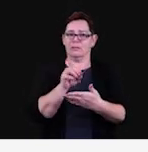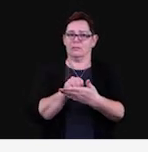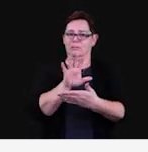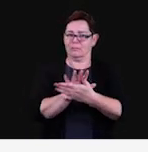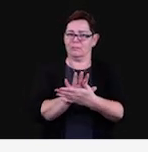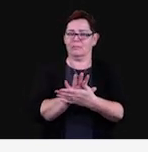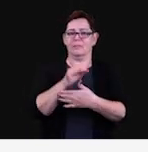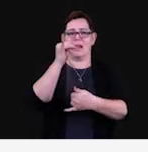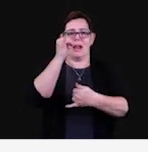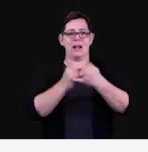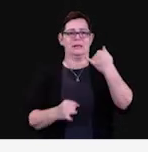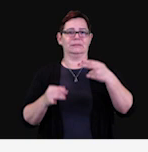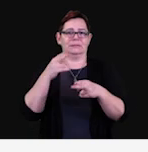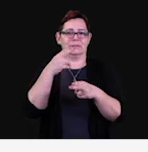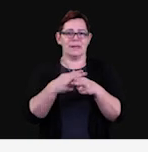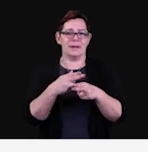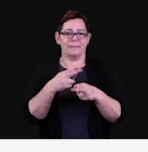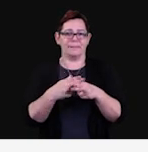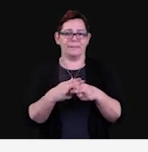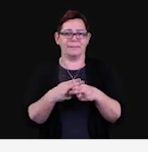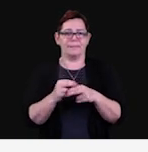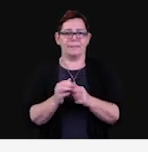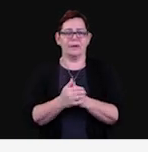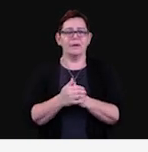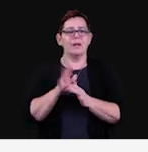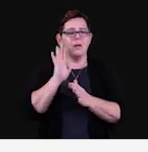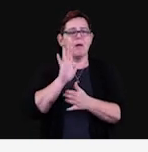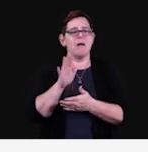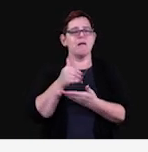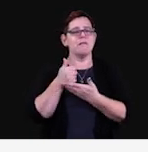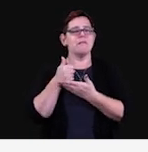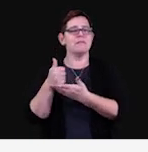This will ensure it is recognized correctly in the CRA’s systems.